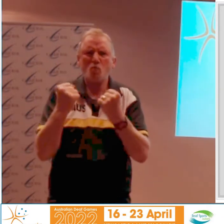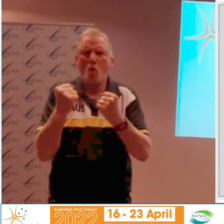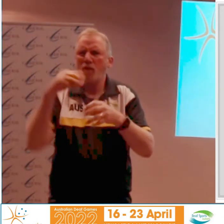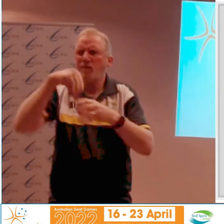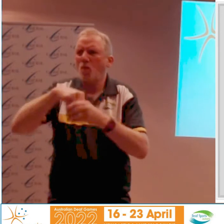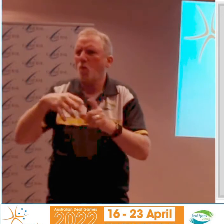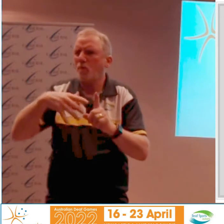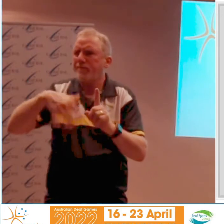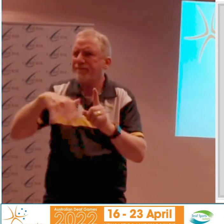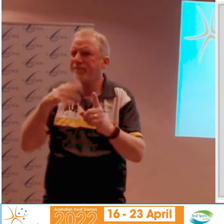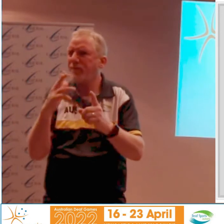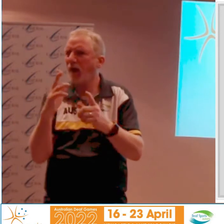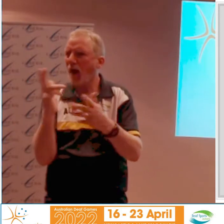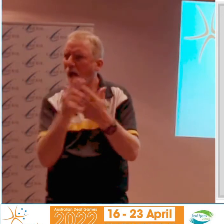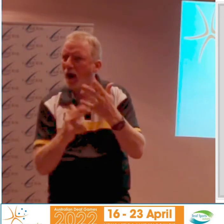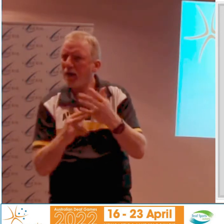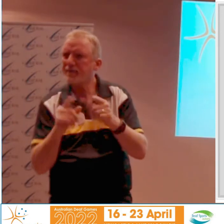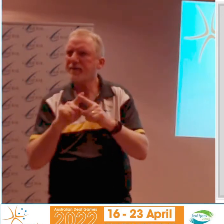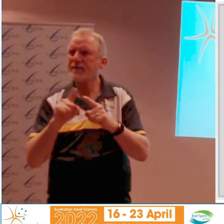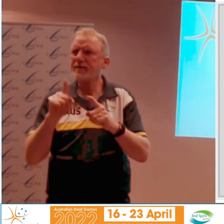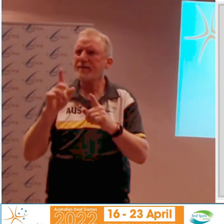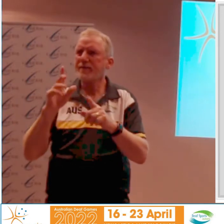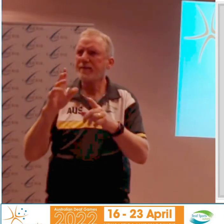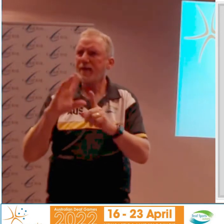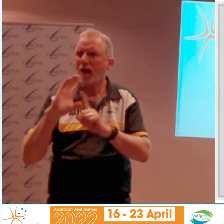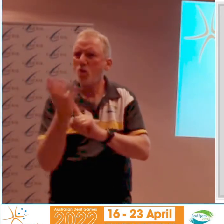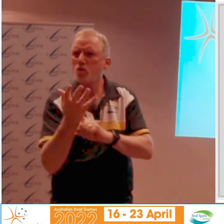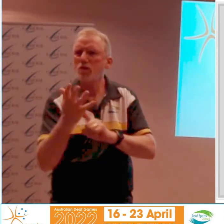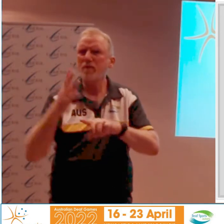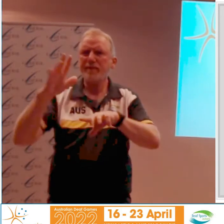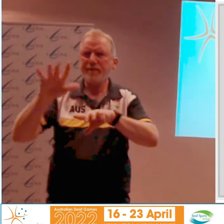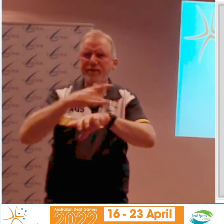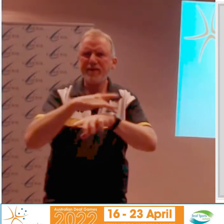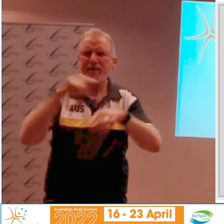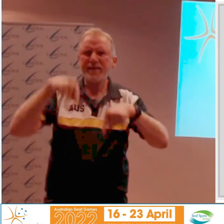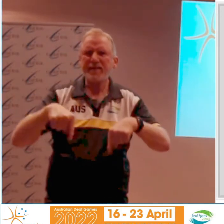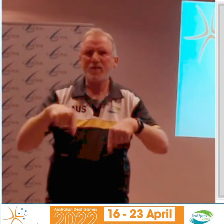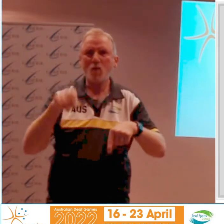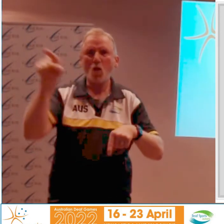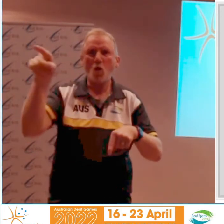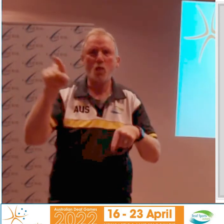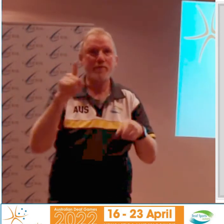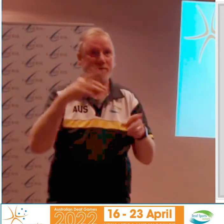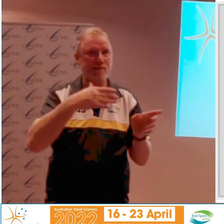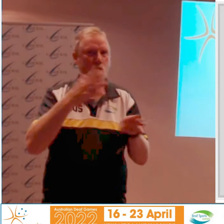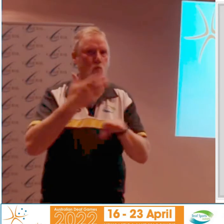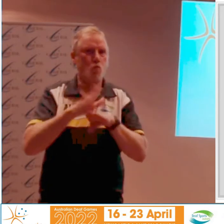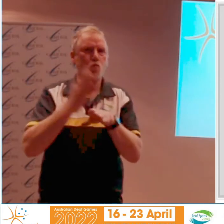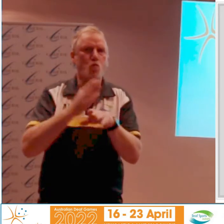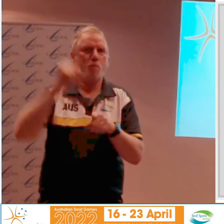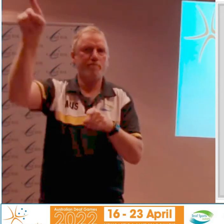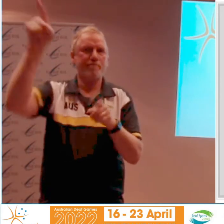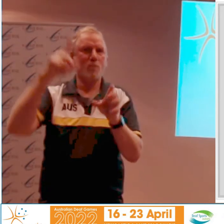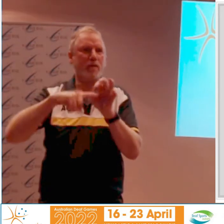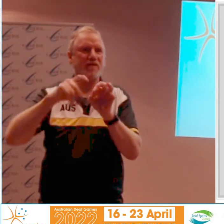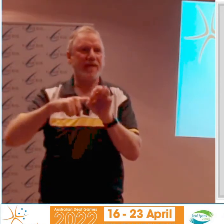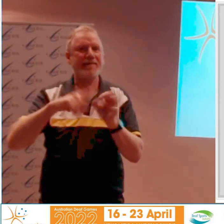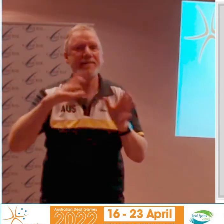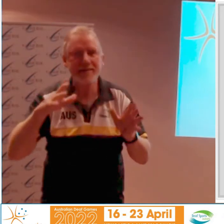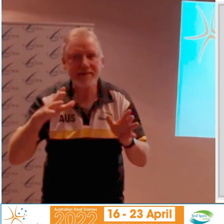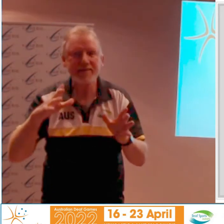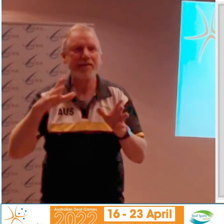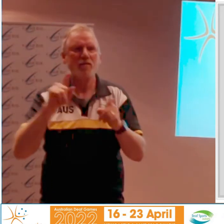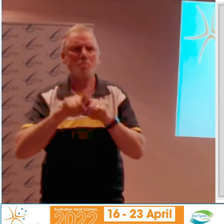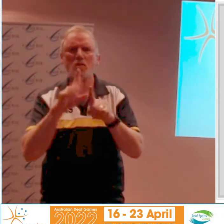she's got a very experienced background in art and culture theatre. She has recently move to Queensland